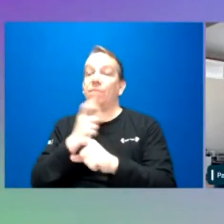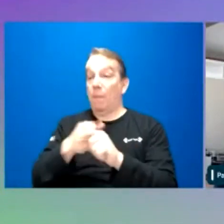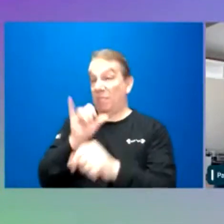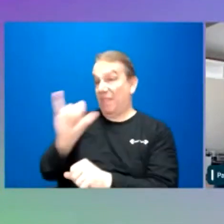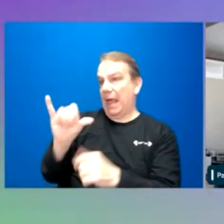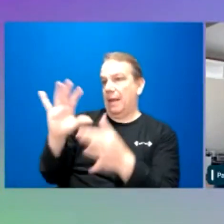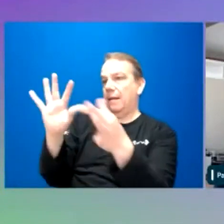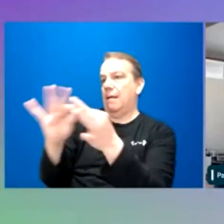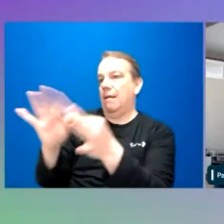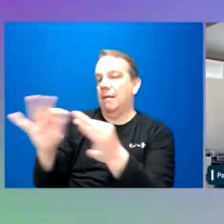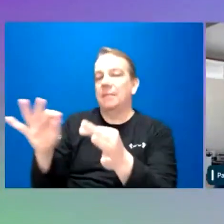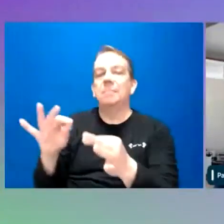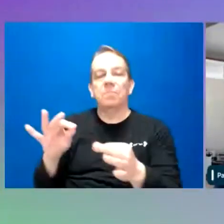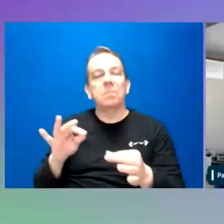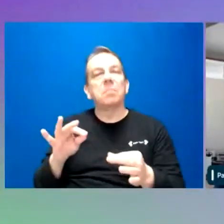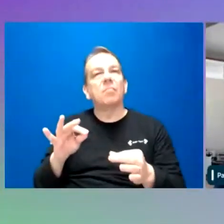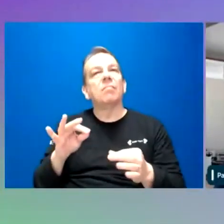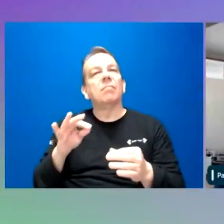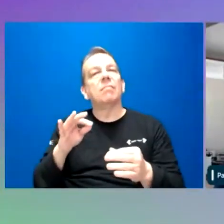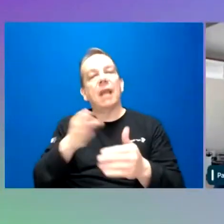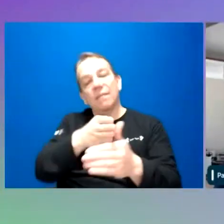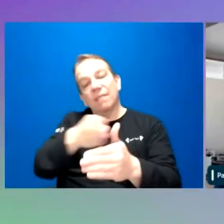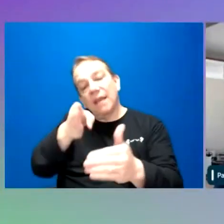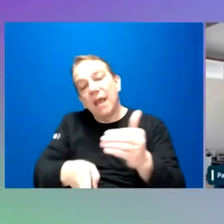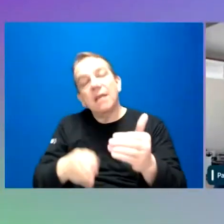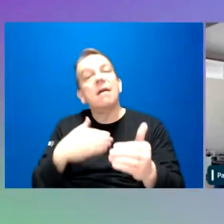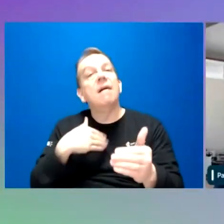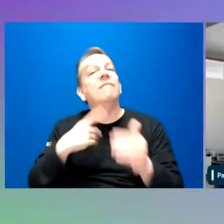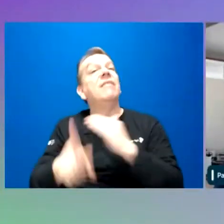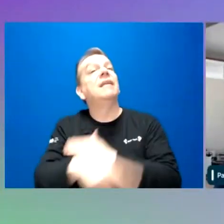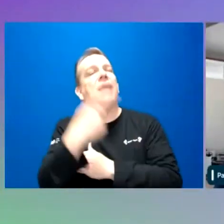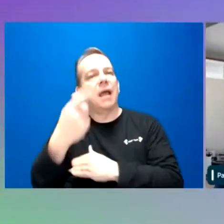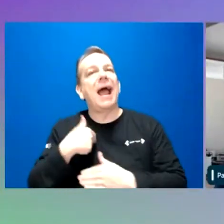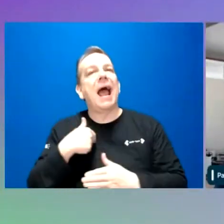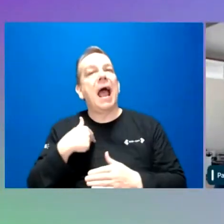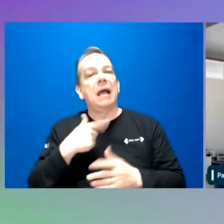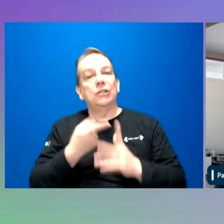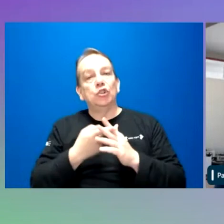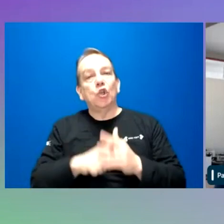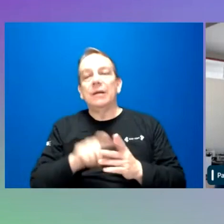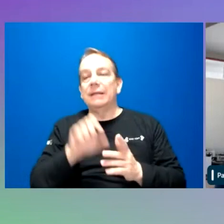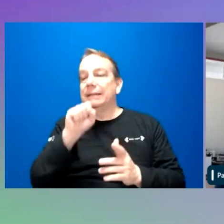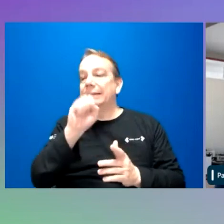seems like at the end of the day, you should be satisfied with having planted a seed here. Started this conversation right?